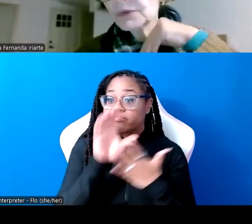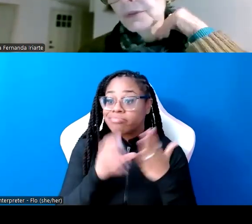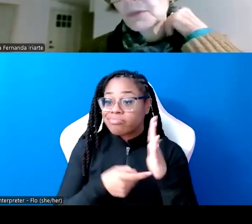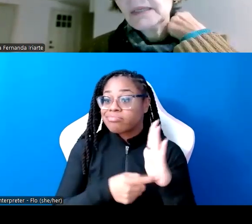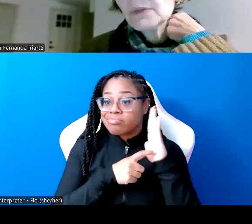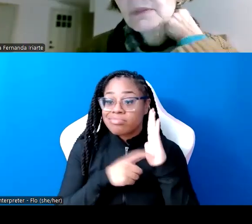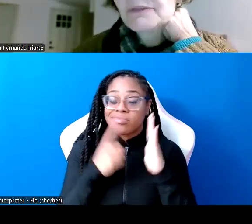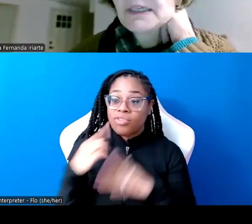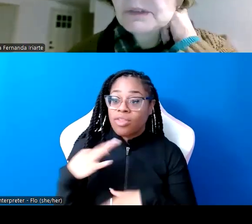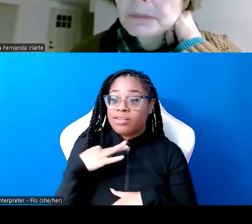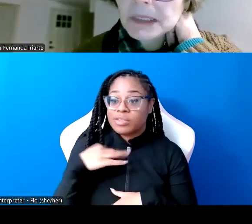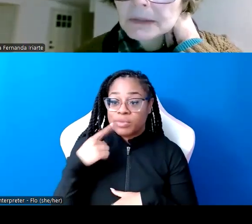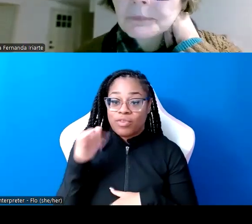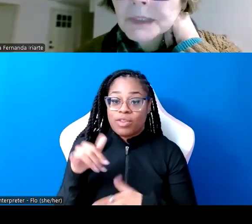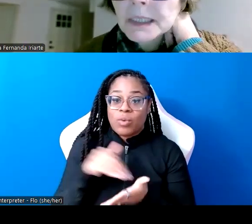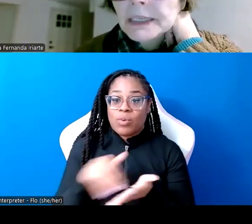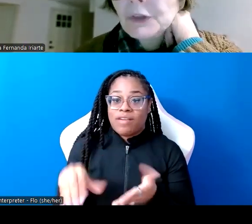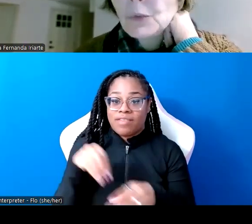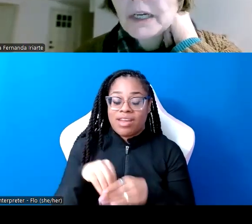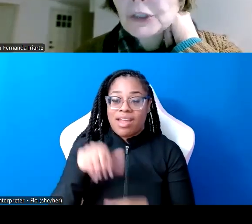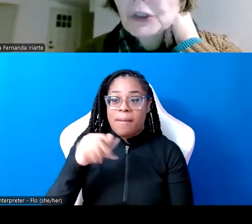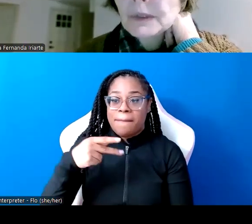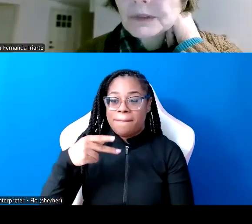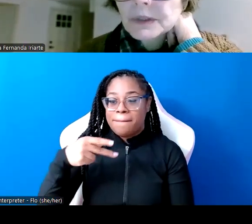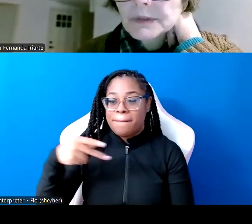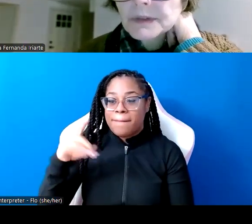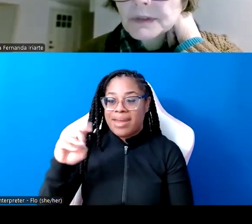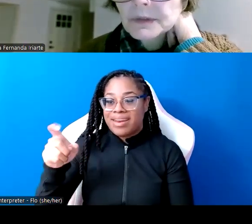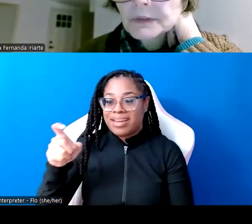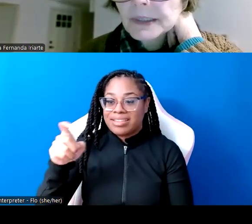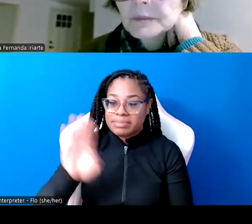for this waiver is found in appendix B. If you want to know what services are available,